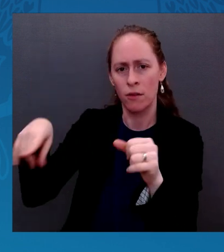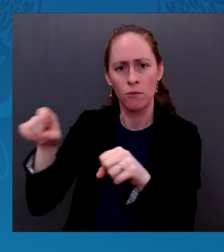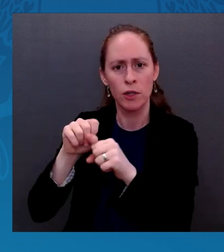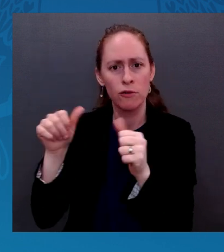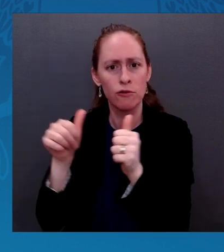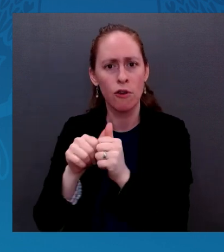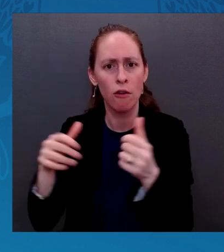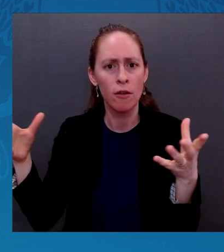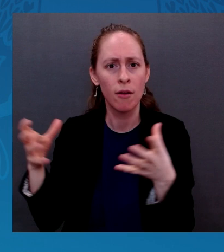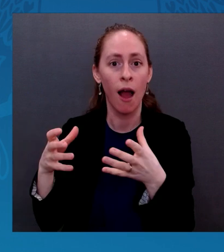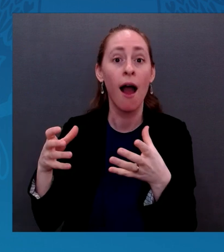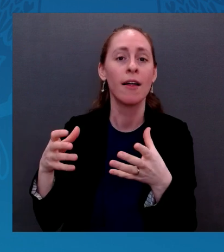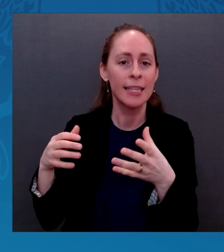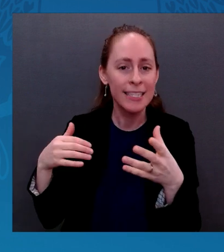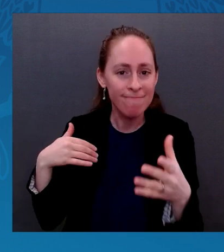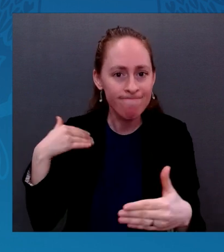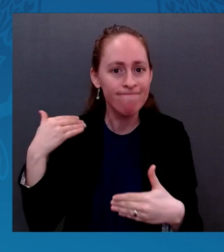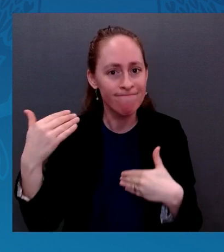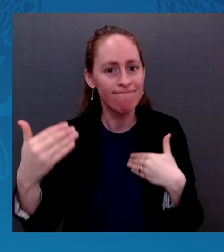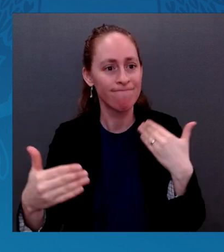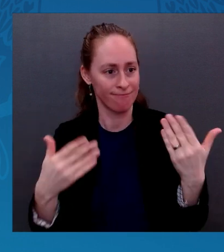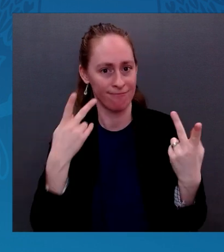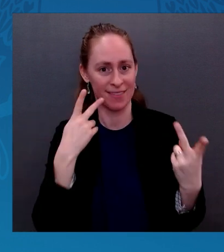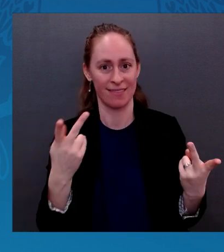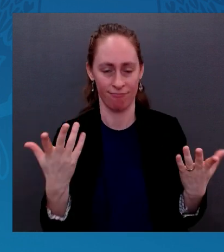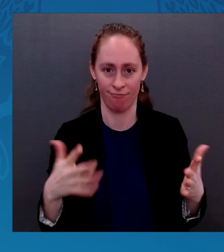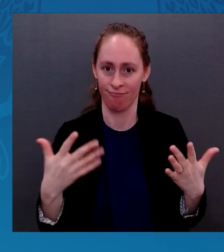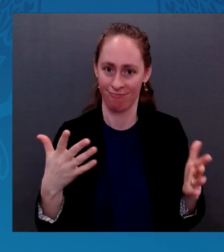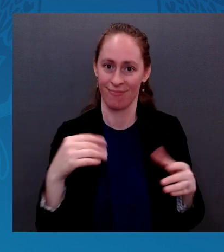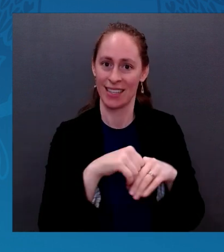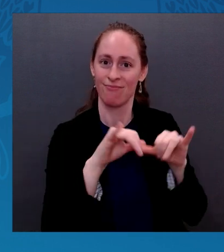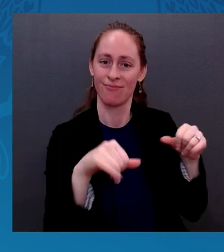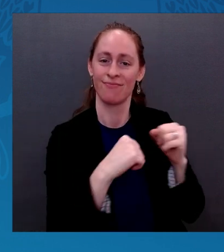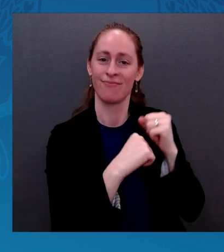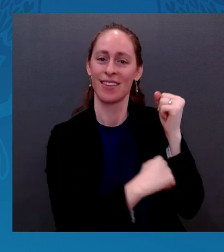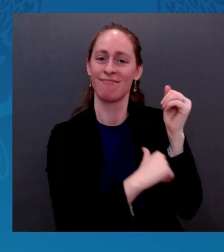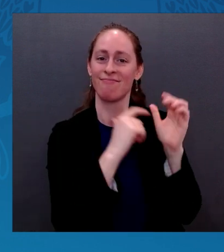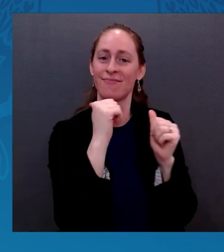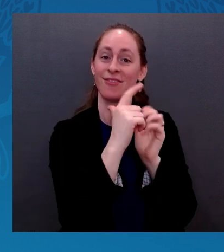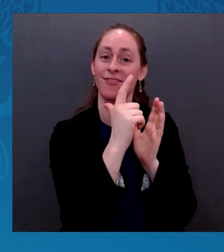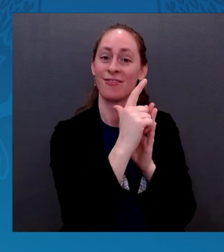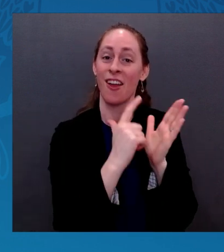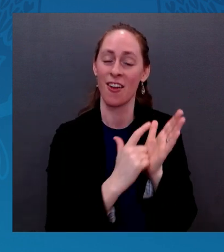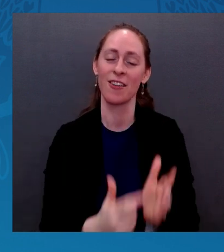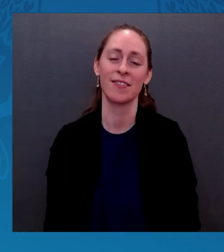So listen, we're here to listen to the members of Newark members who understand